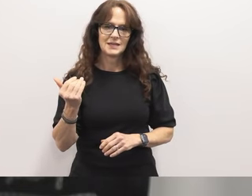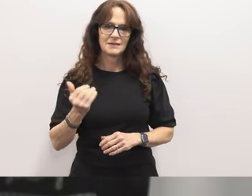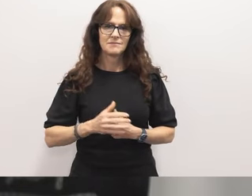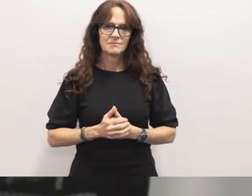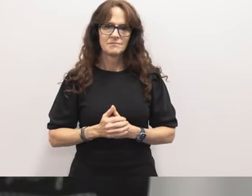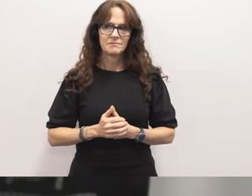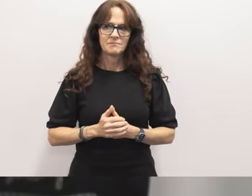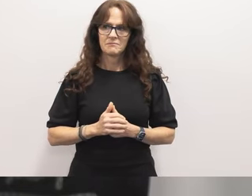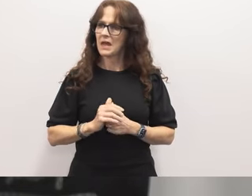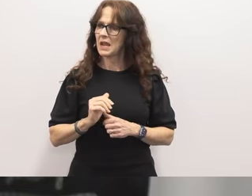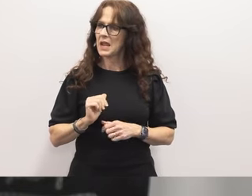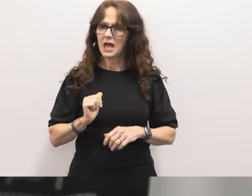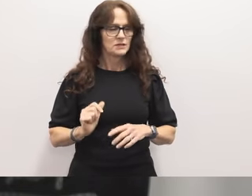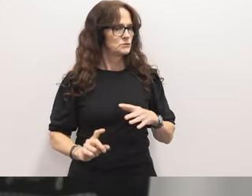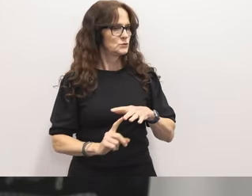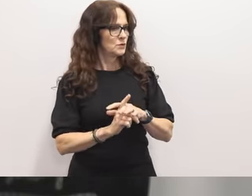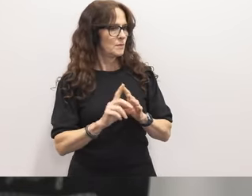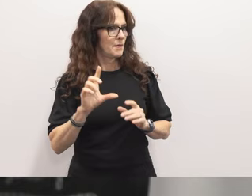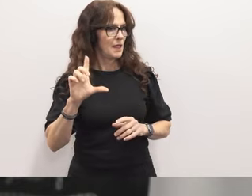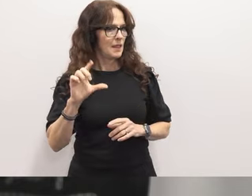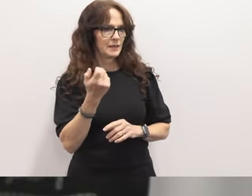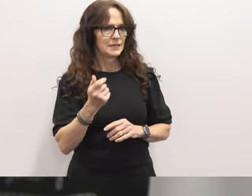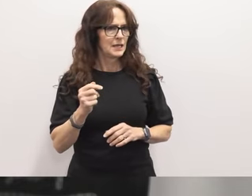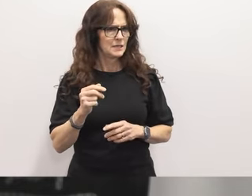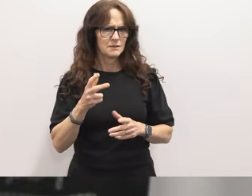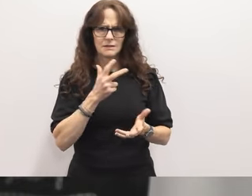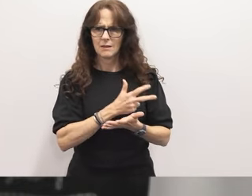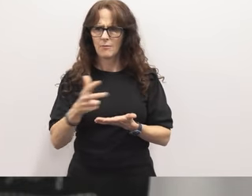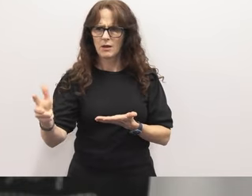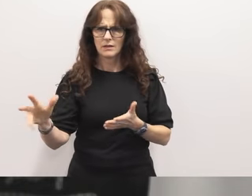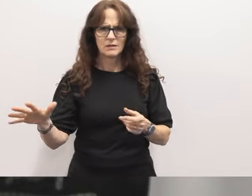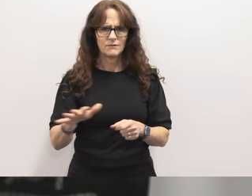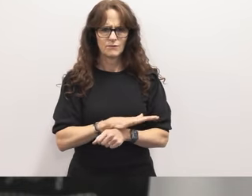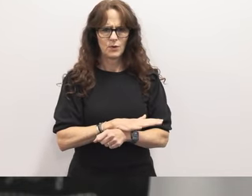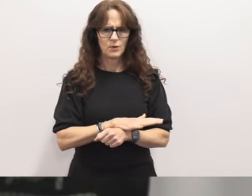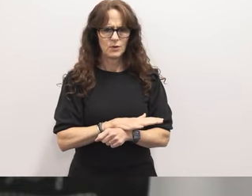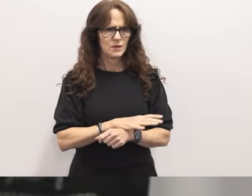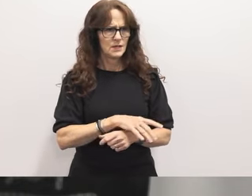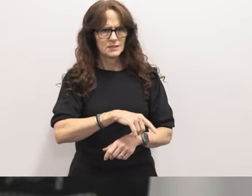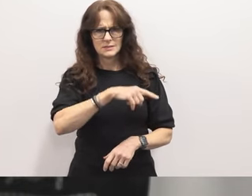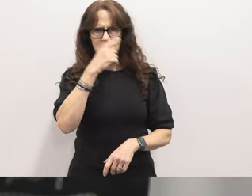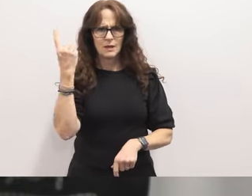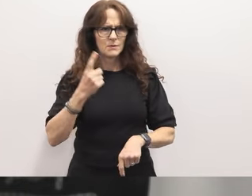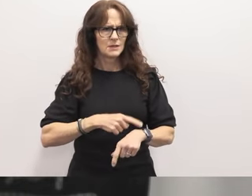and I went to Lincoln and I noticed the parking lot was full. I'm like, what is going on? It's summer break, but the parking lot was full,